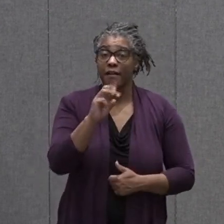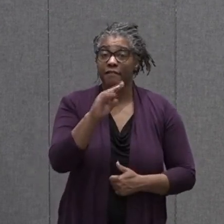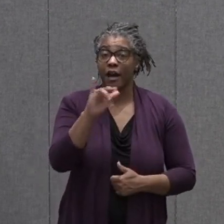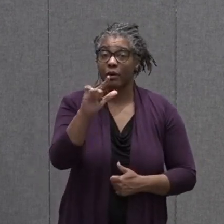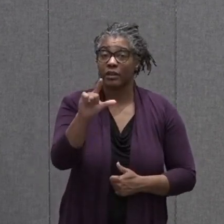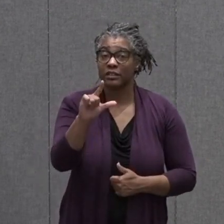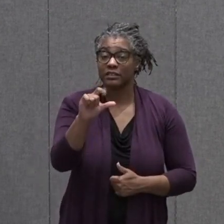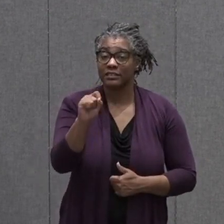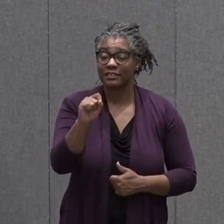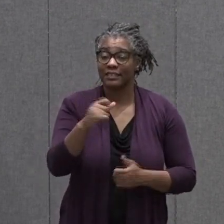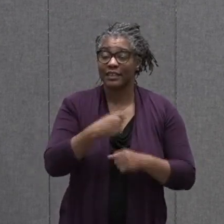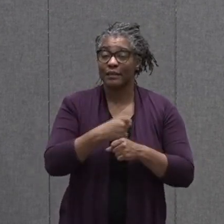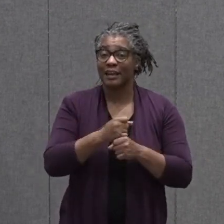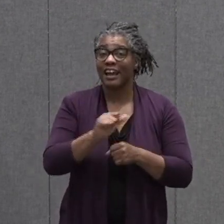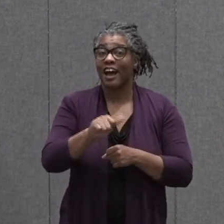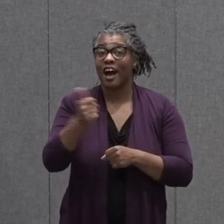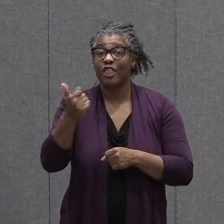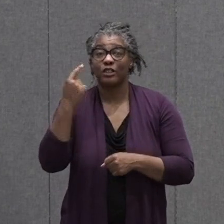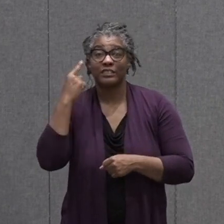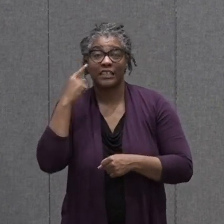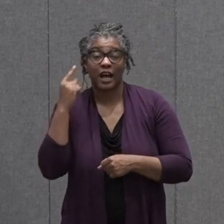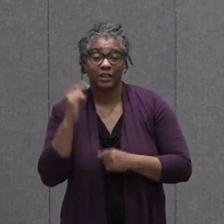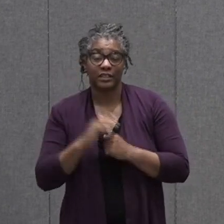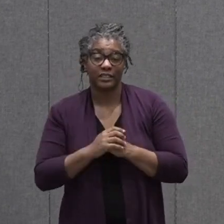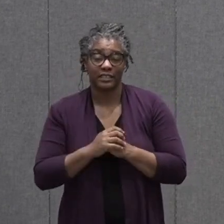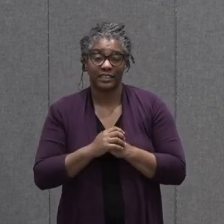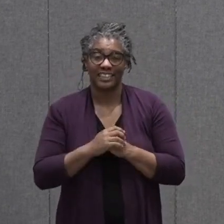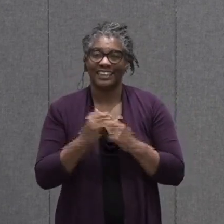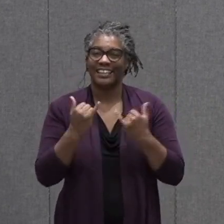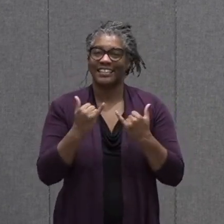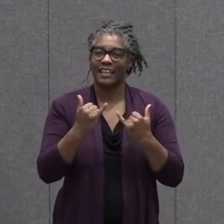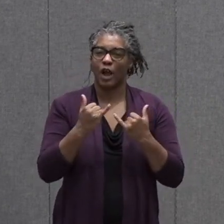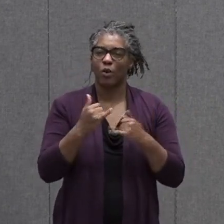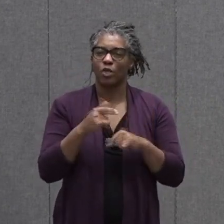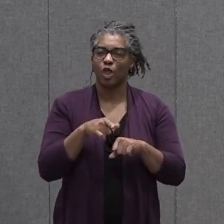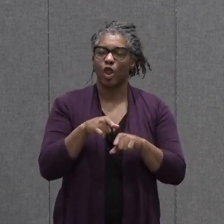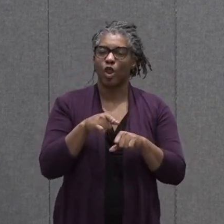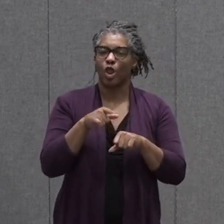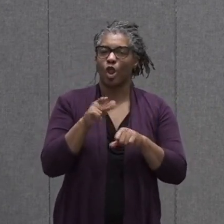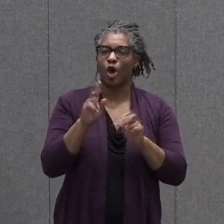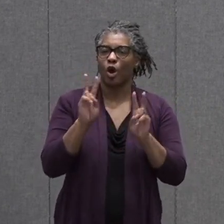Let's practice the letter-keyword-sound for long vowels. Ready?